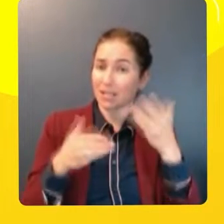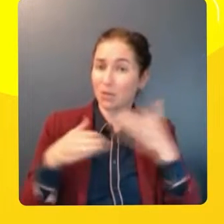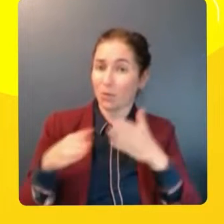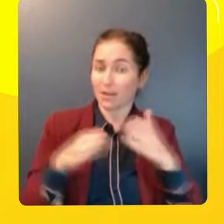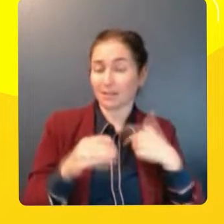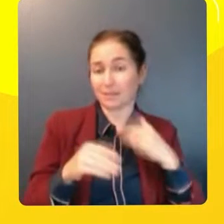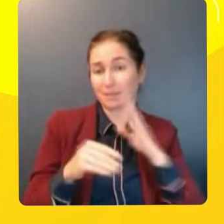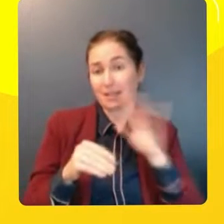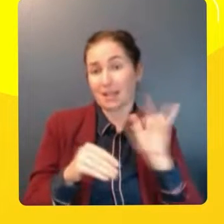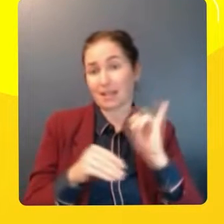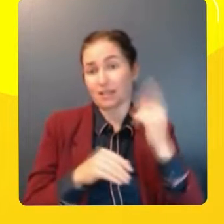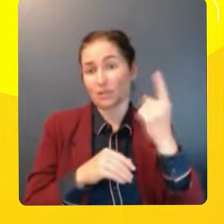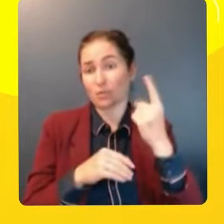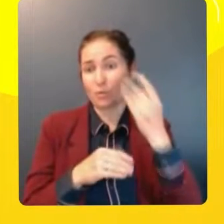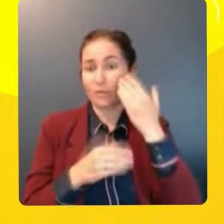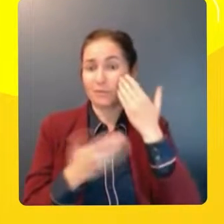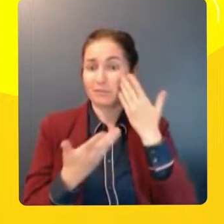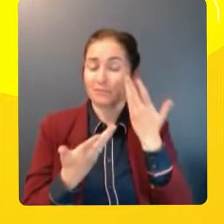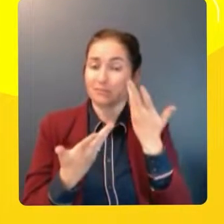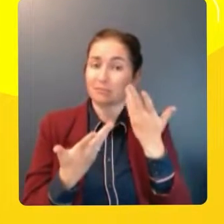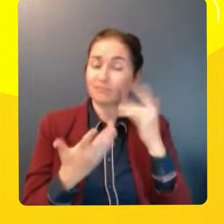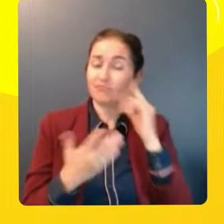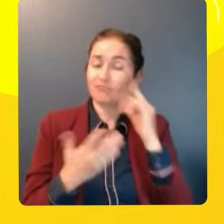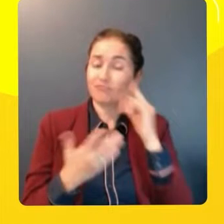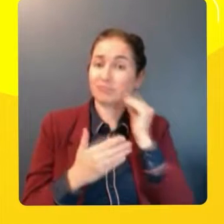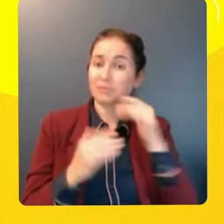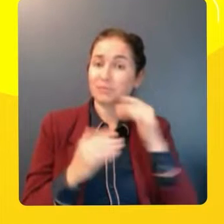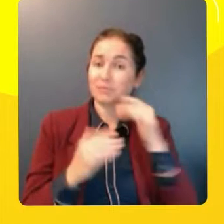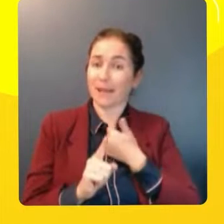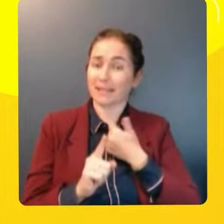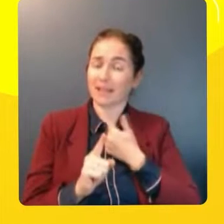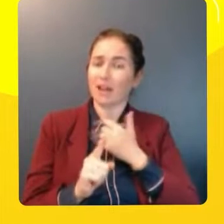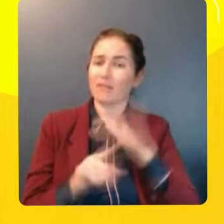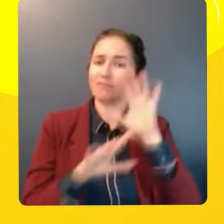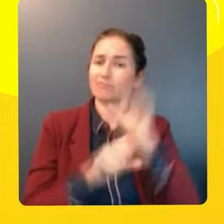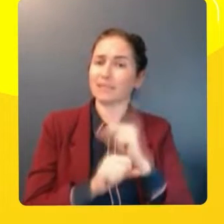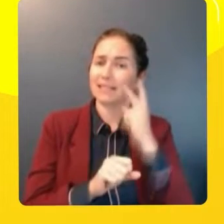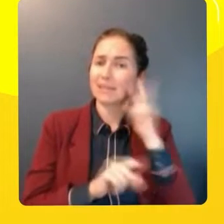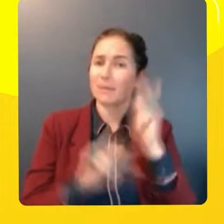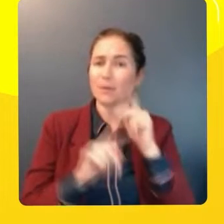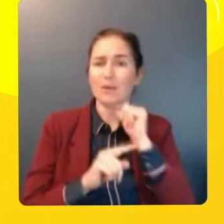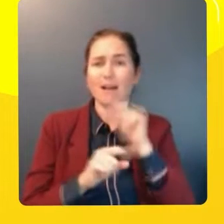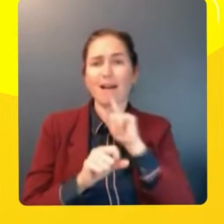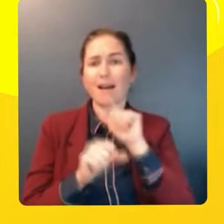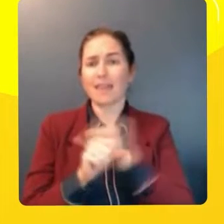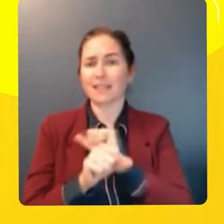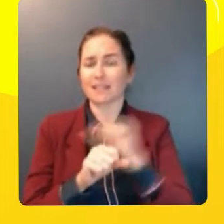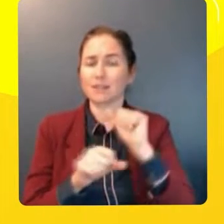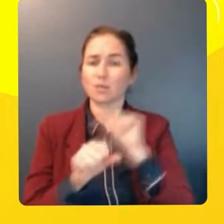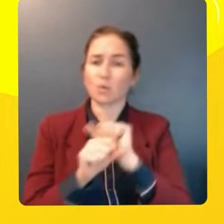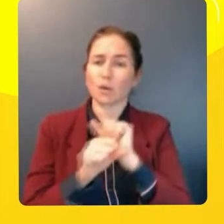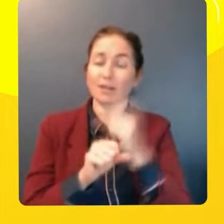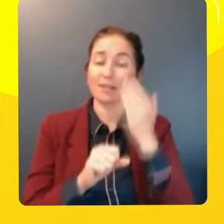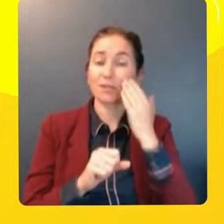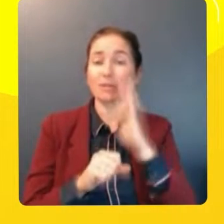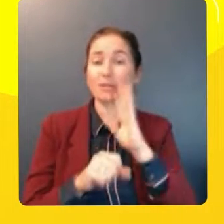one has been in these spaces myself are used to seeing people who are not authentic in this work. And as you talk about in your report, we just don't wanna check boxes.